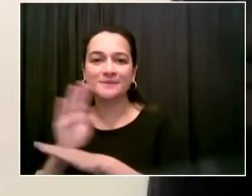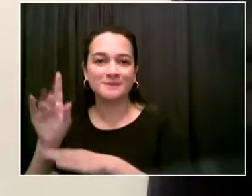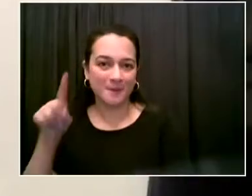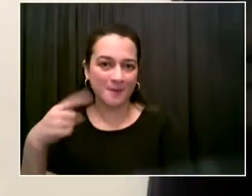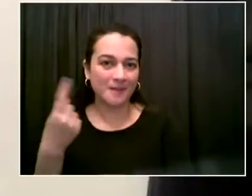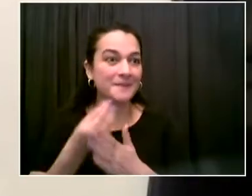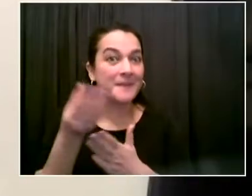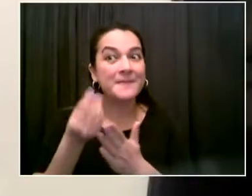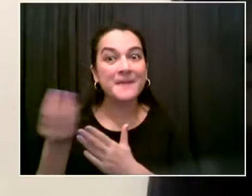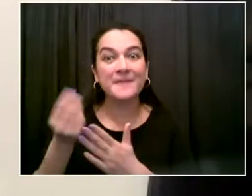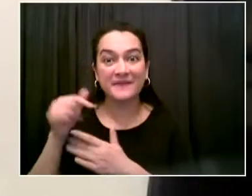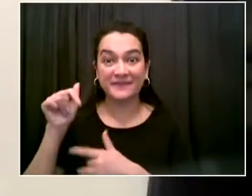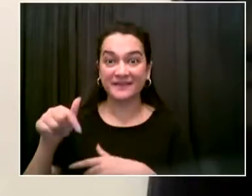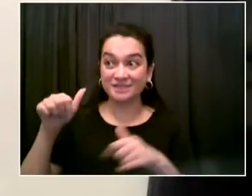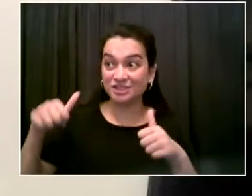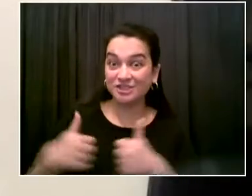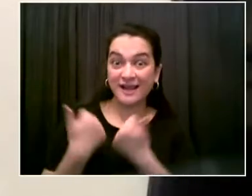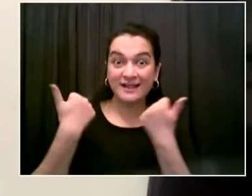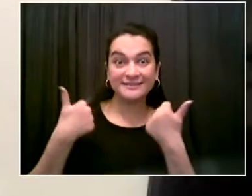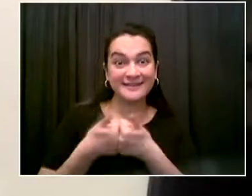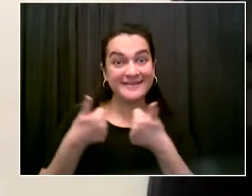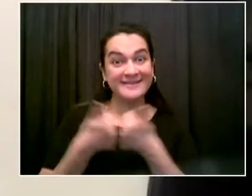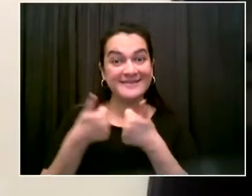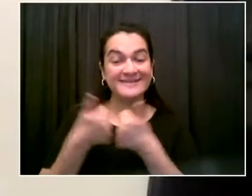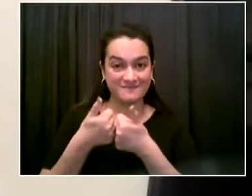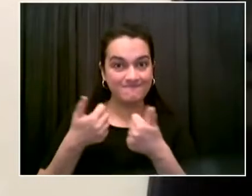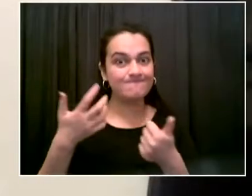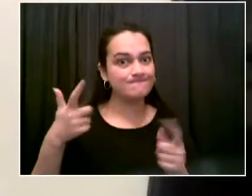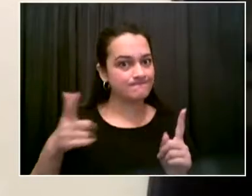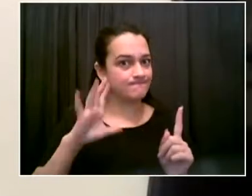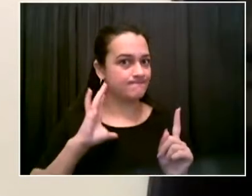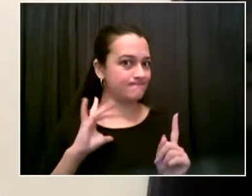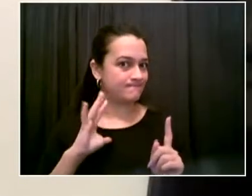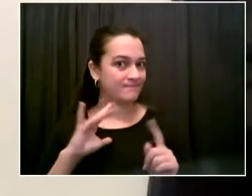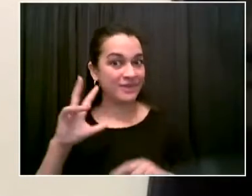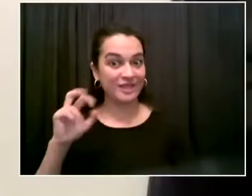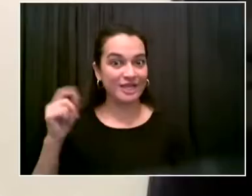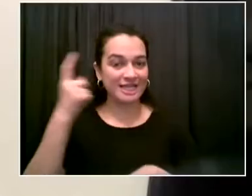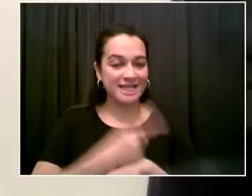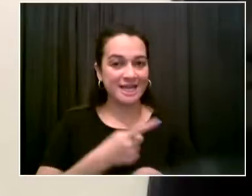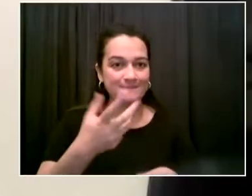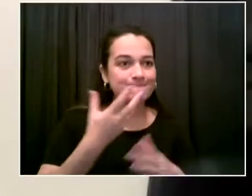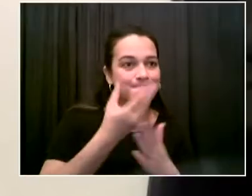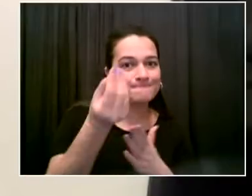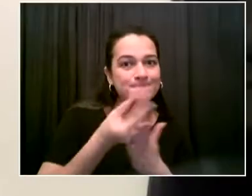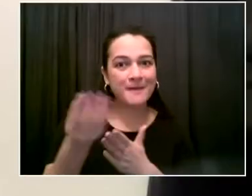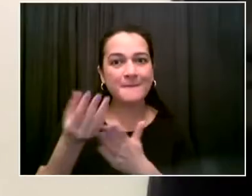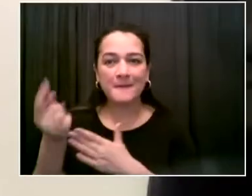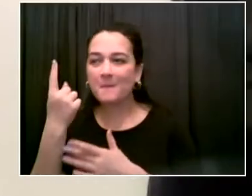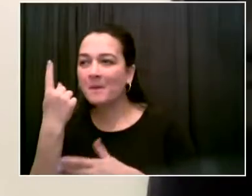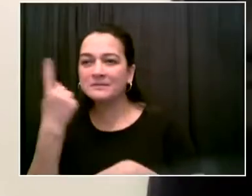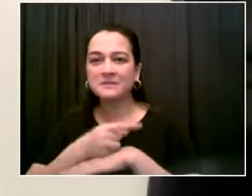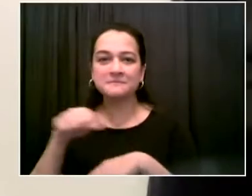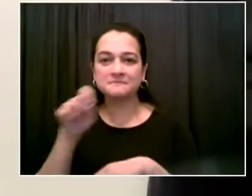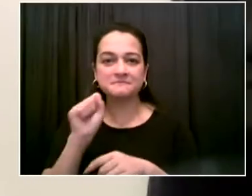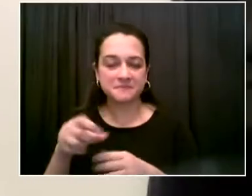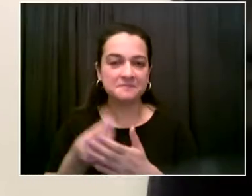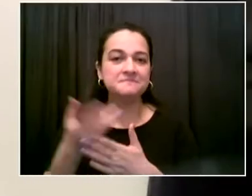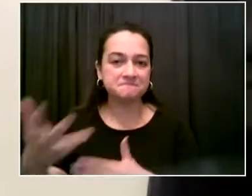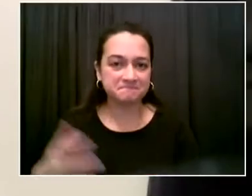OF THE TUNNEL NOW. SMALL BUSINESSES ARE THE FABRIC OF OUR COMMUNITY.